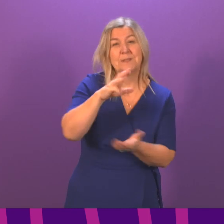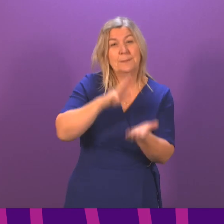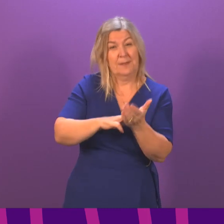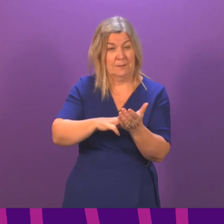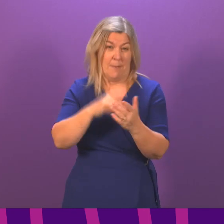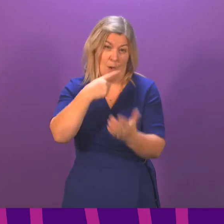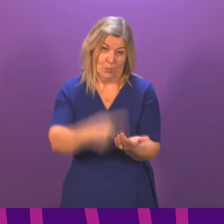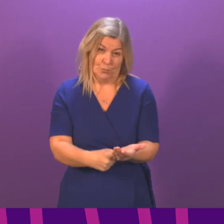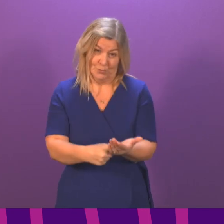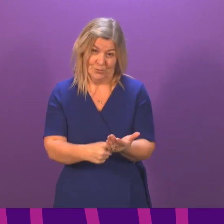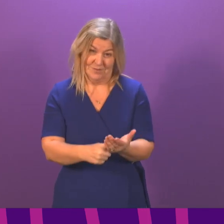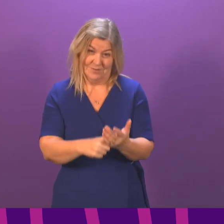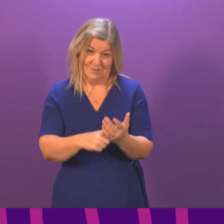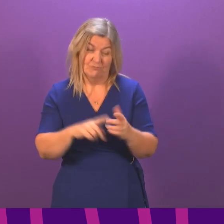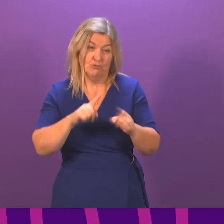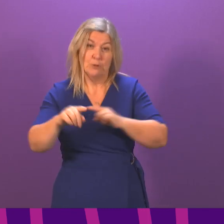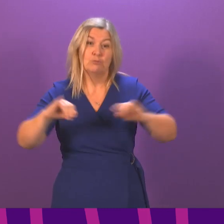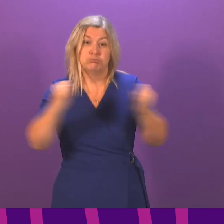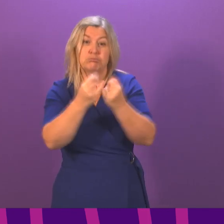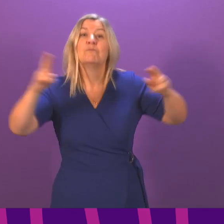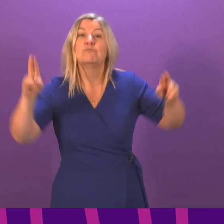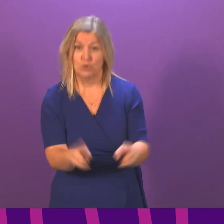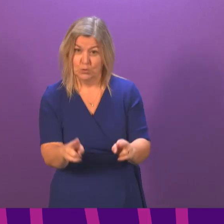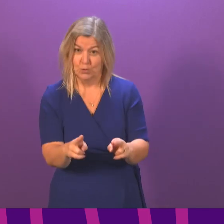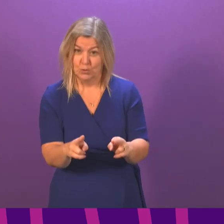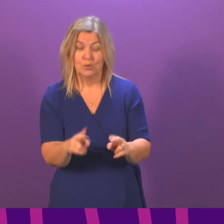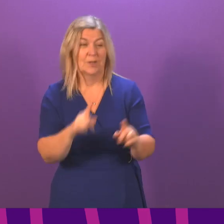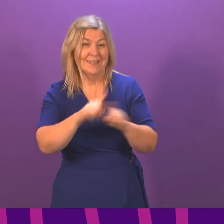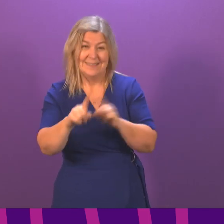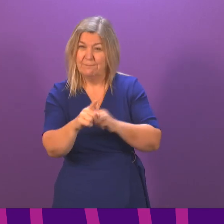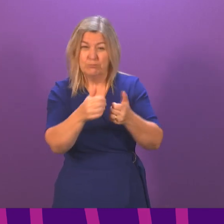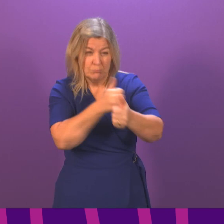That includes funding for the Scottish Violence Reduction Unit, Medics Against Violence and